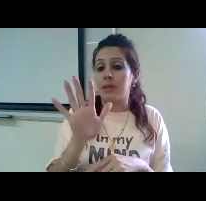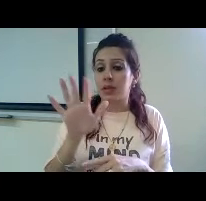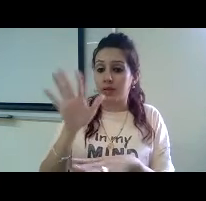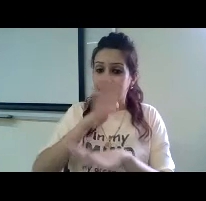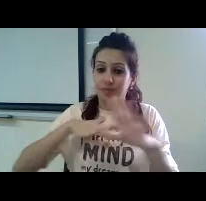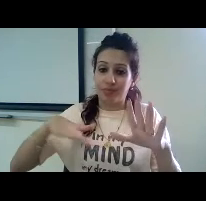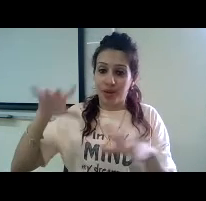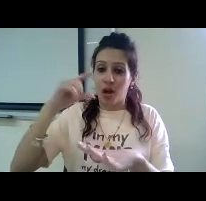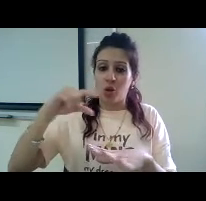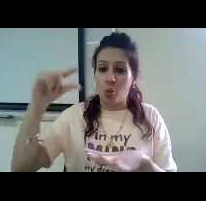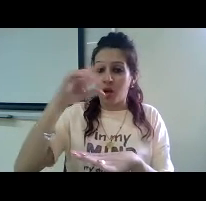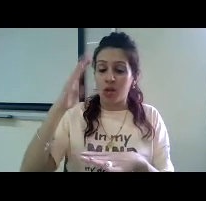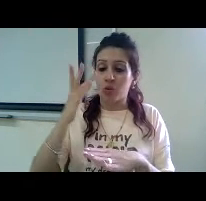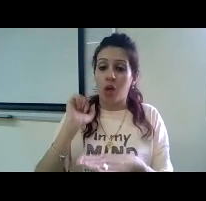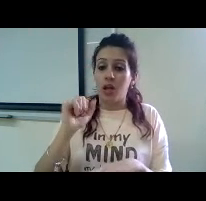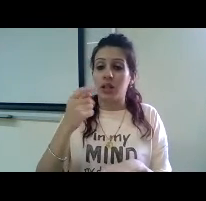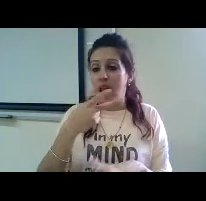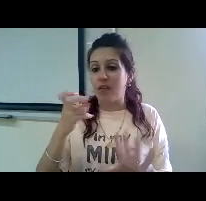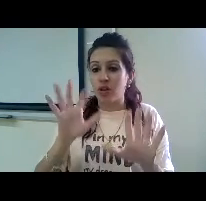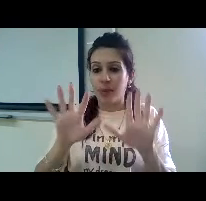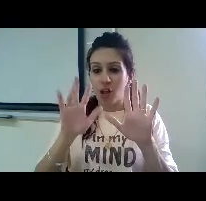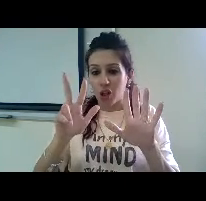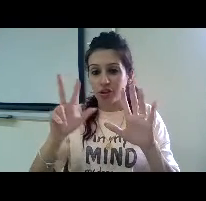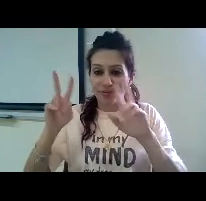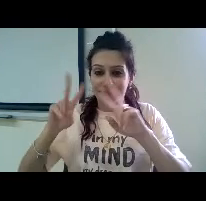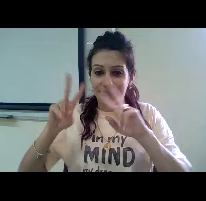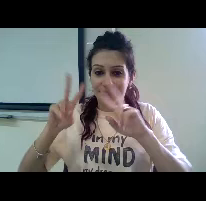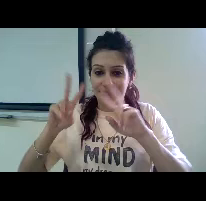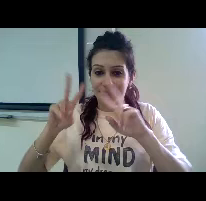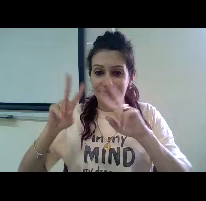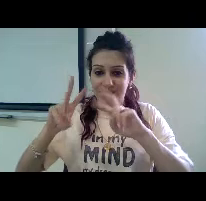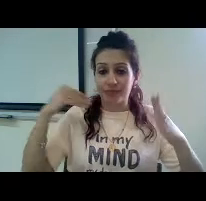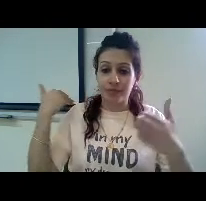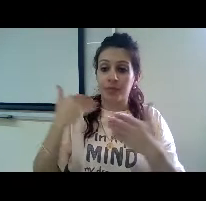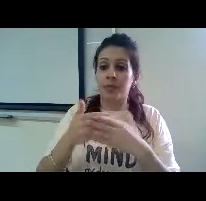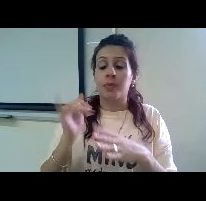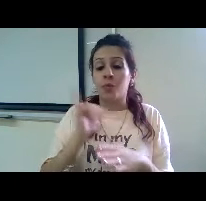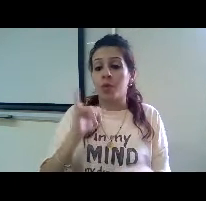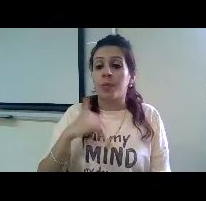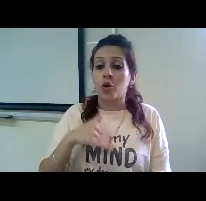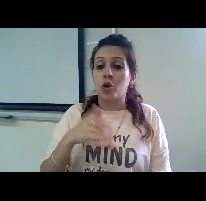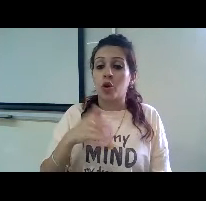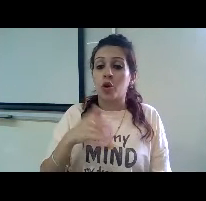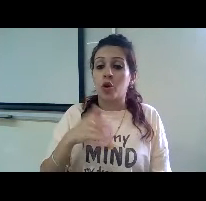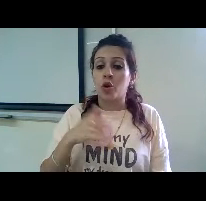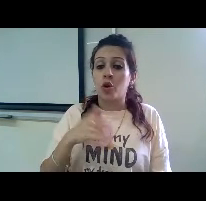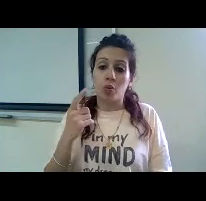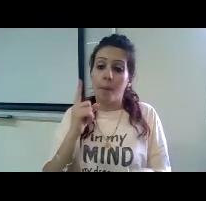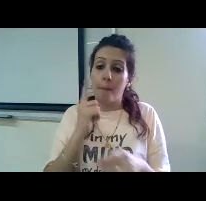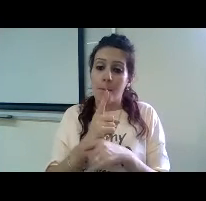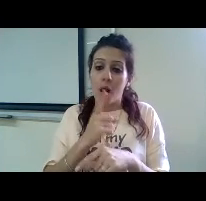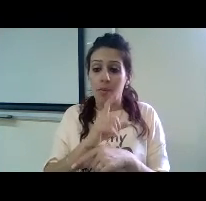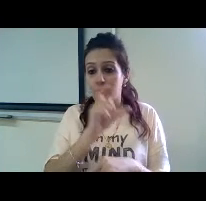a high need for professional development in teaching students with special needs.